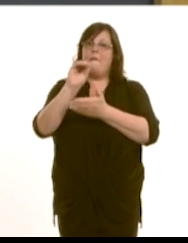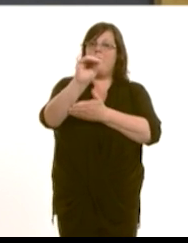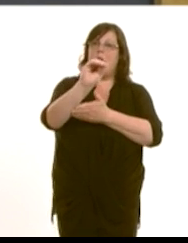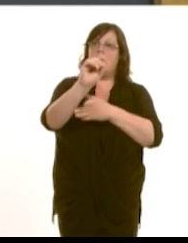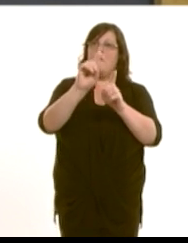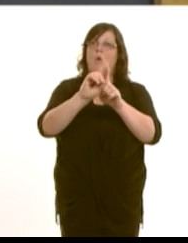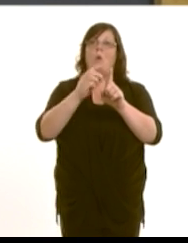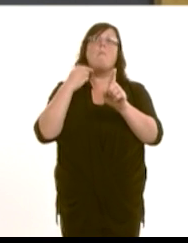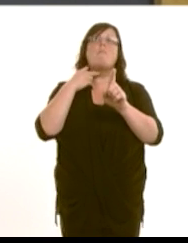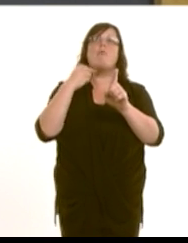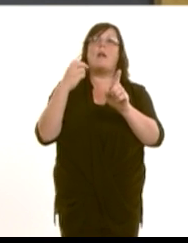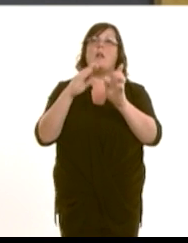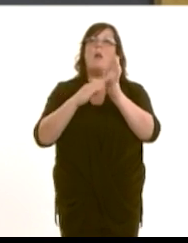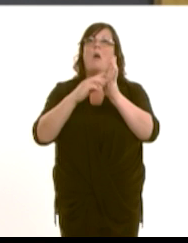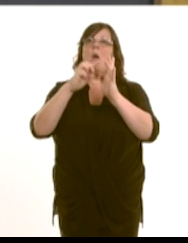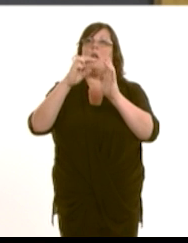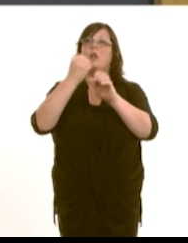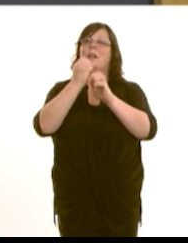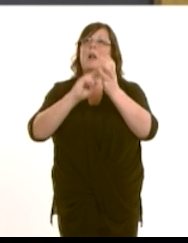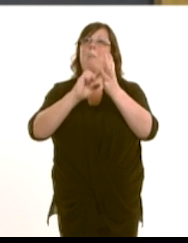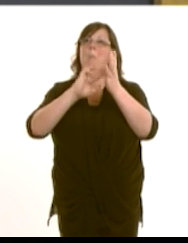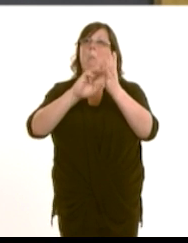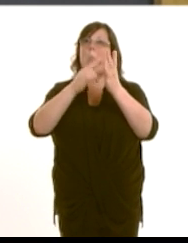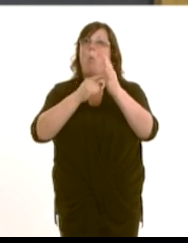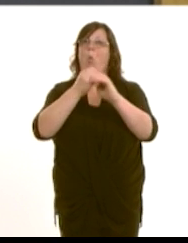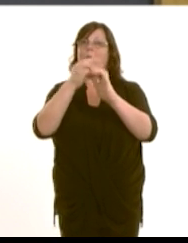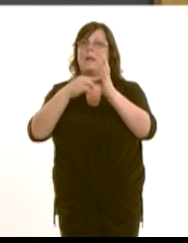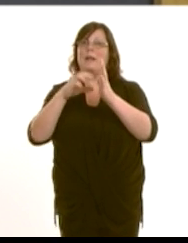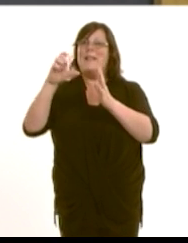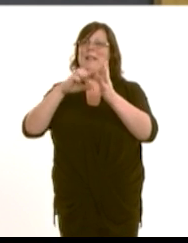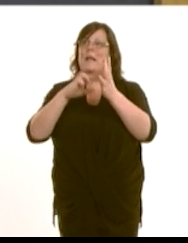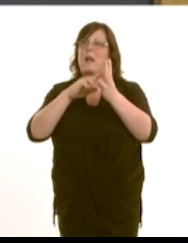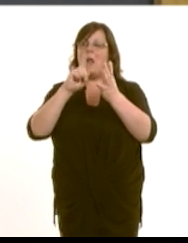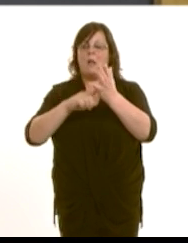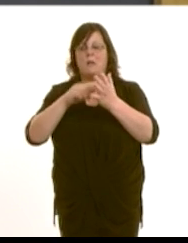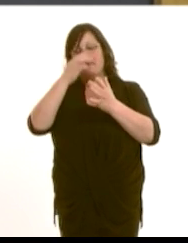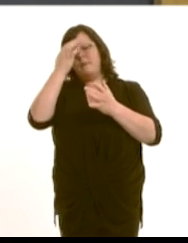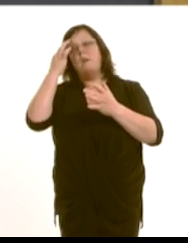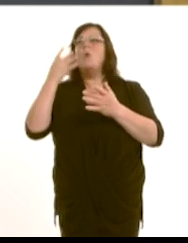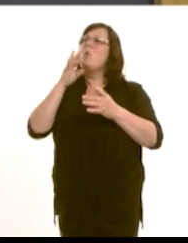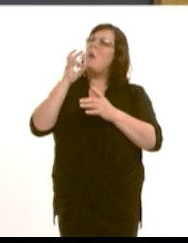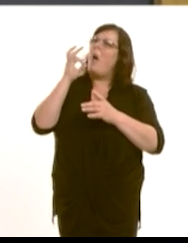this fits into any wider economic development strategy for integrating our waterways into